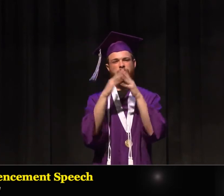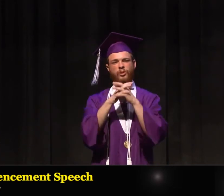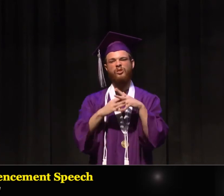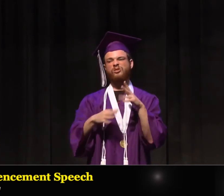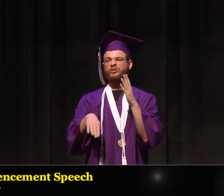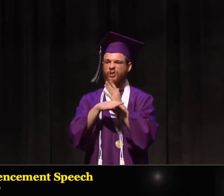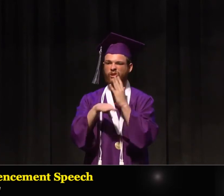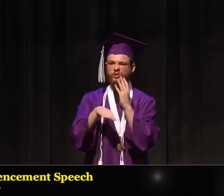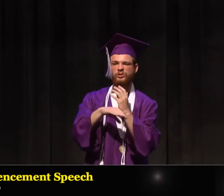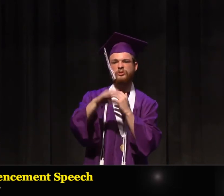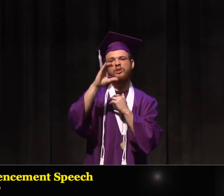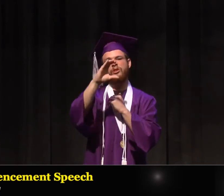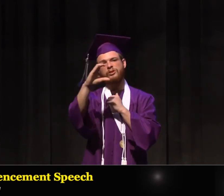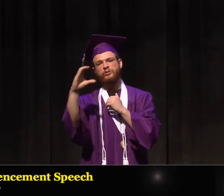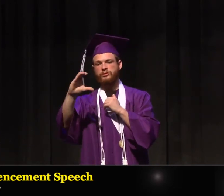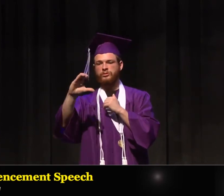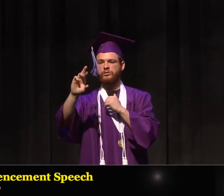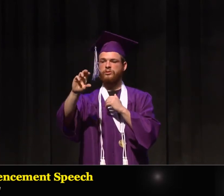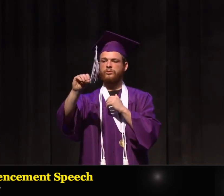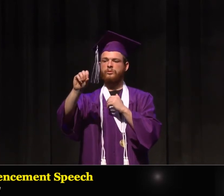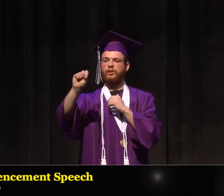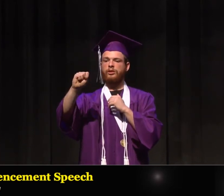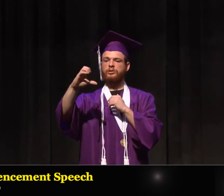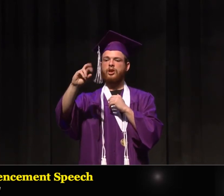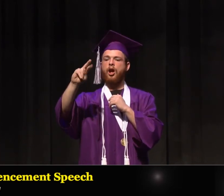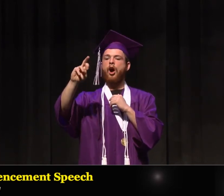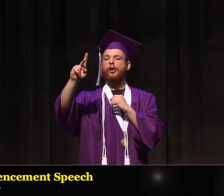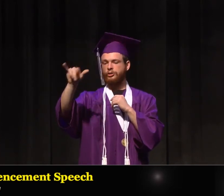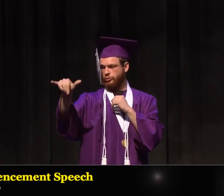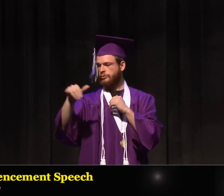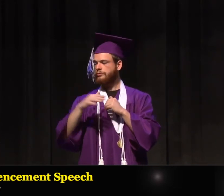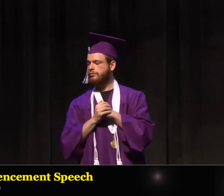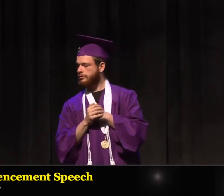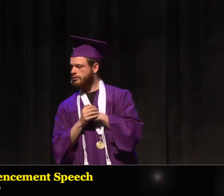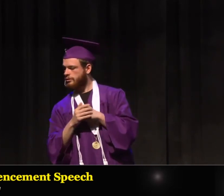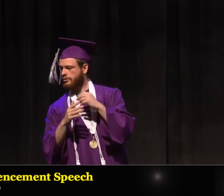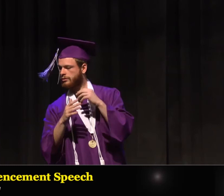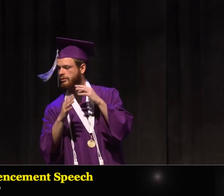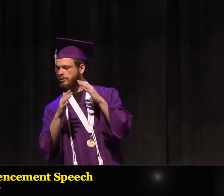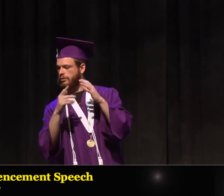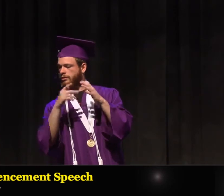I played football, soccer, cross-country,